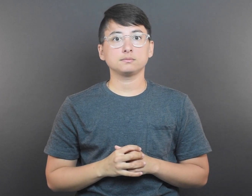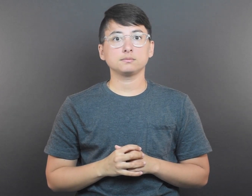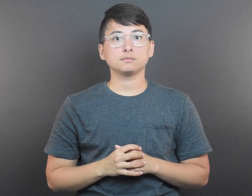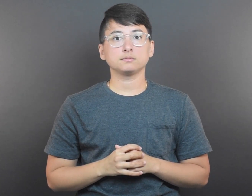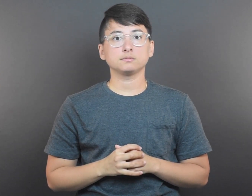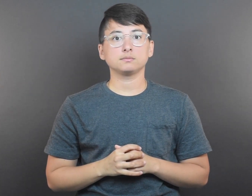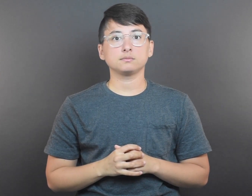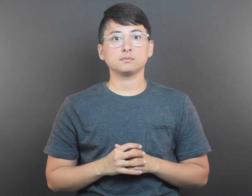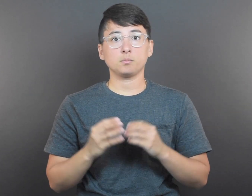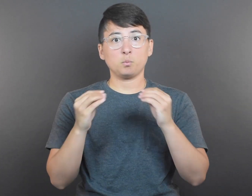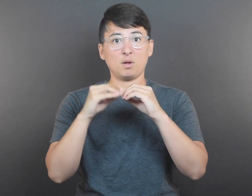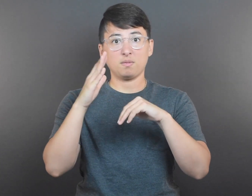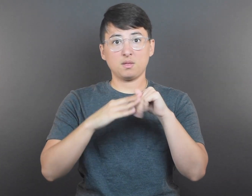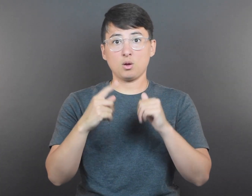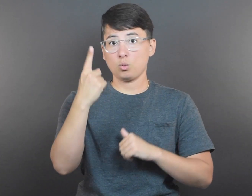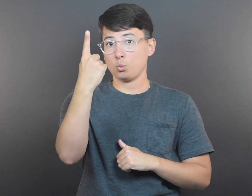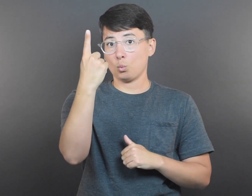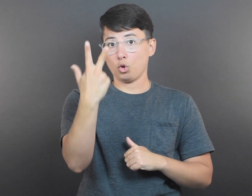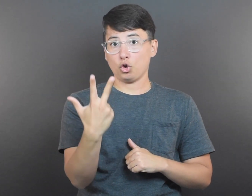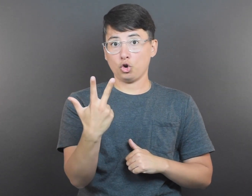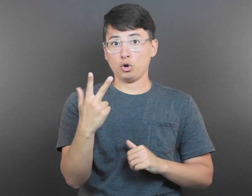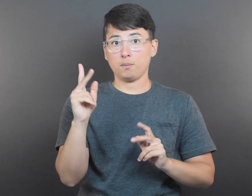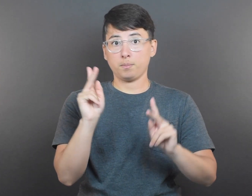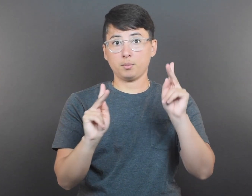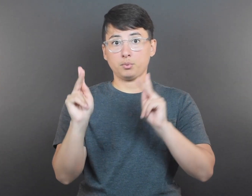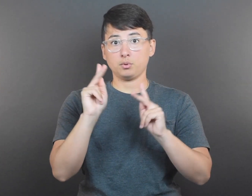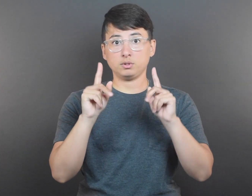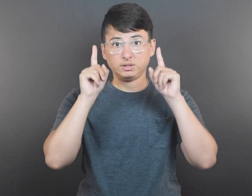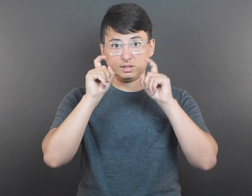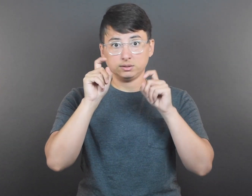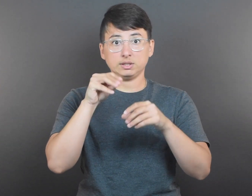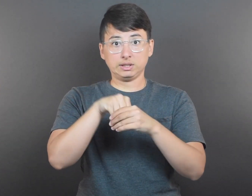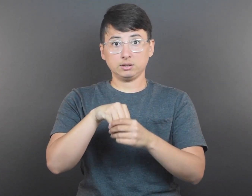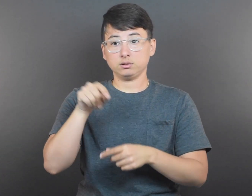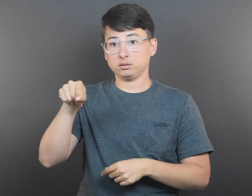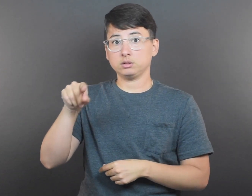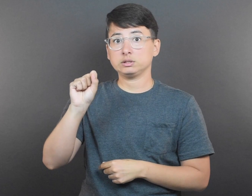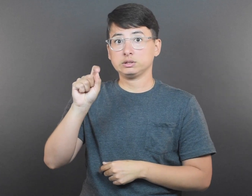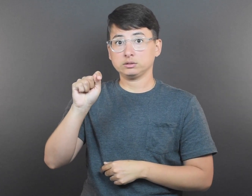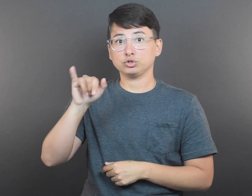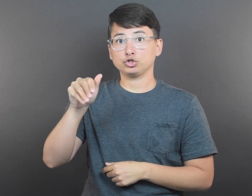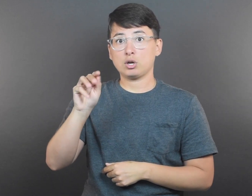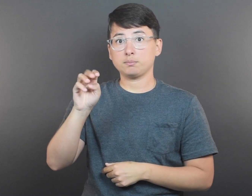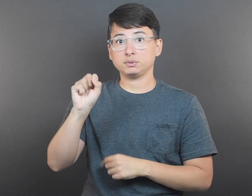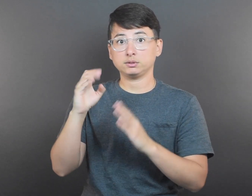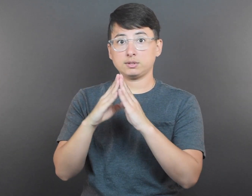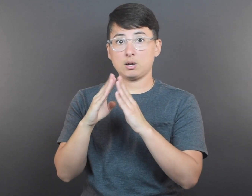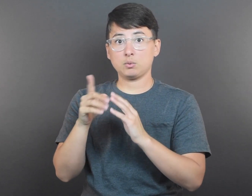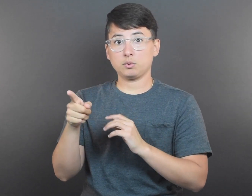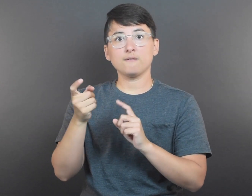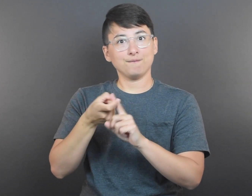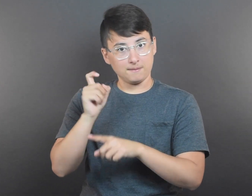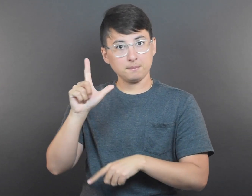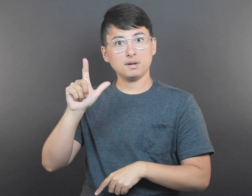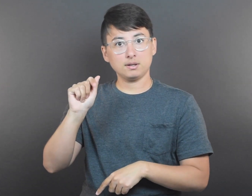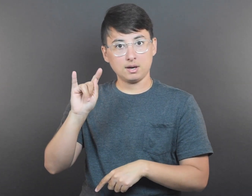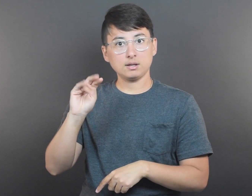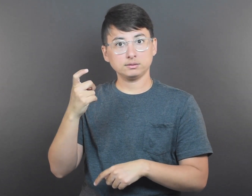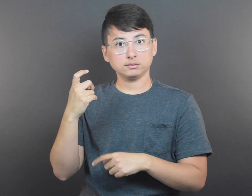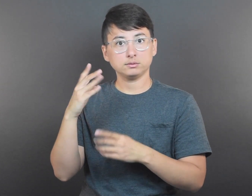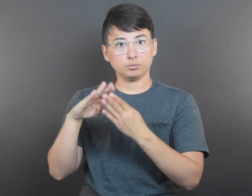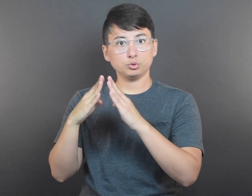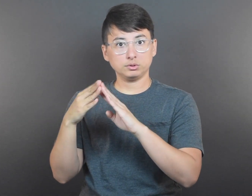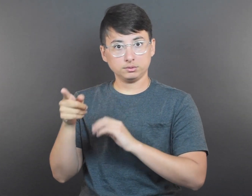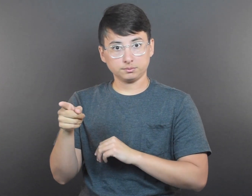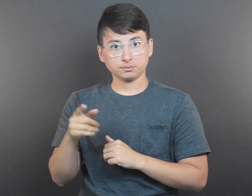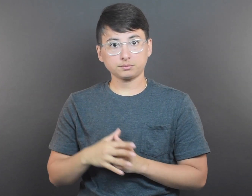almost half of the people tested in Madelia were from the Latinx community, compared to